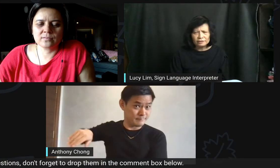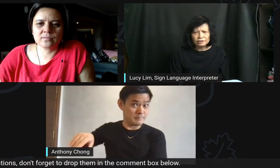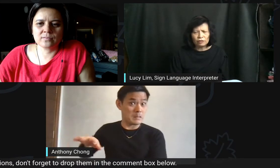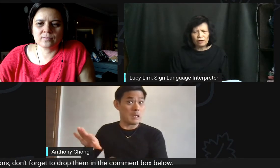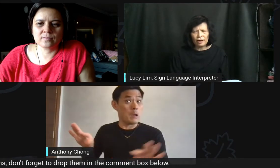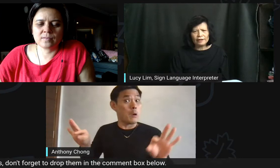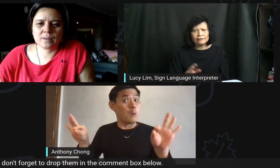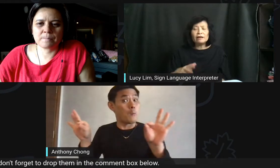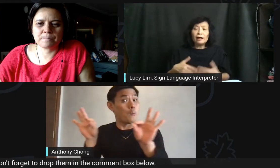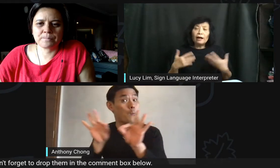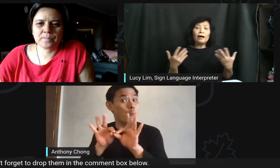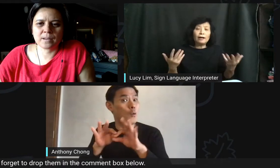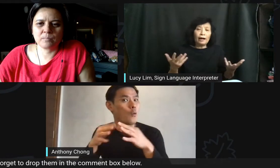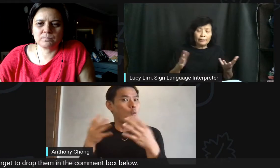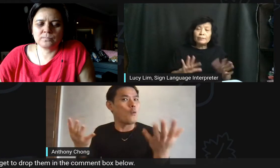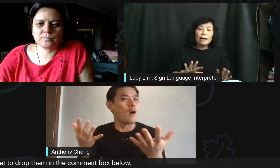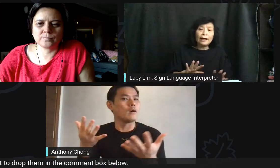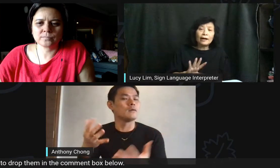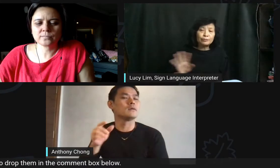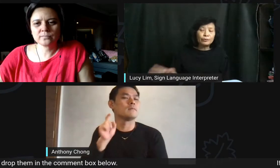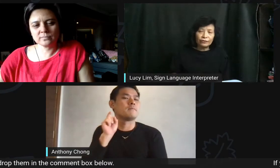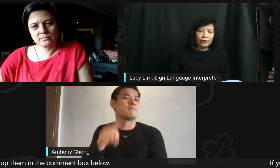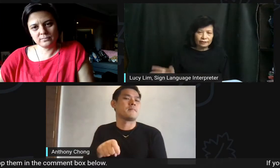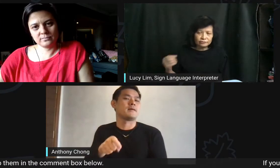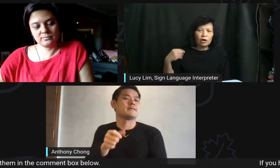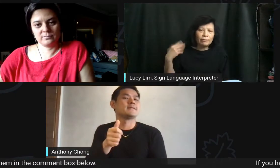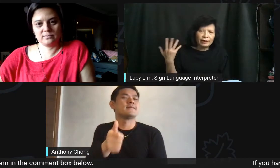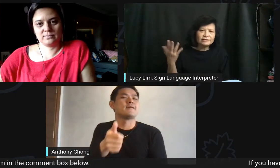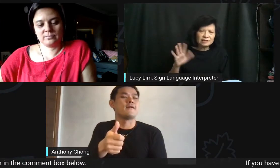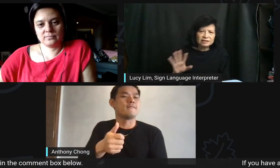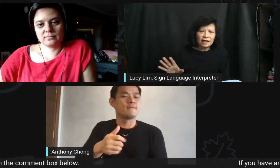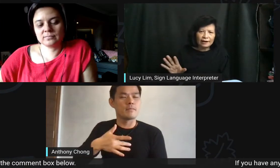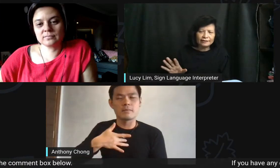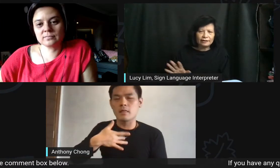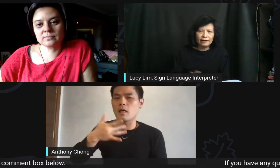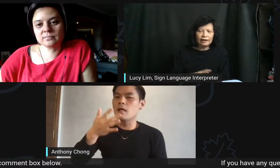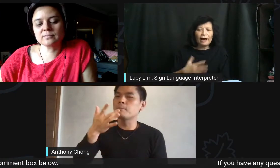So I'm glad I put that comment aside and I,